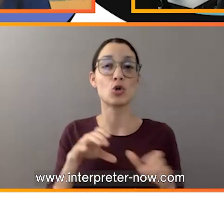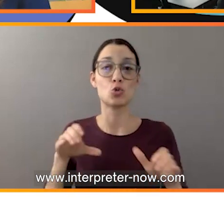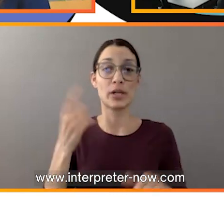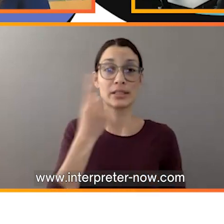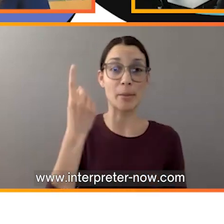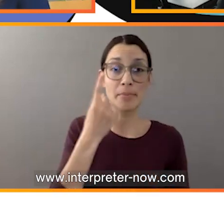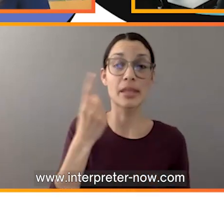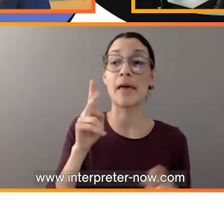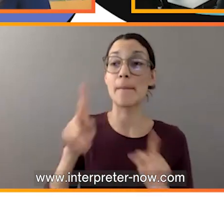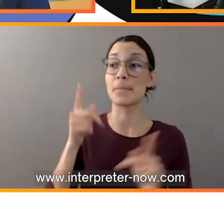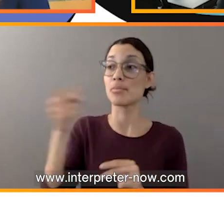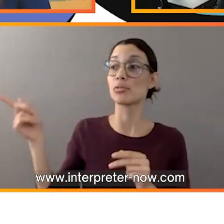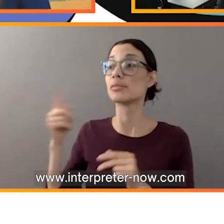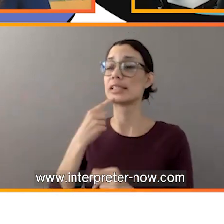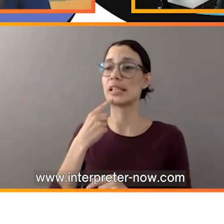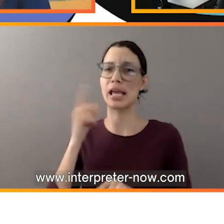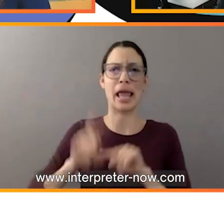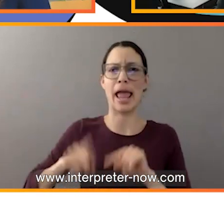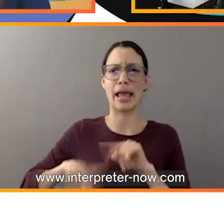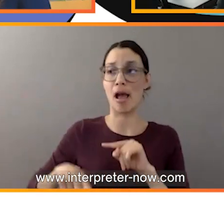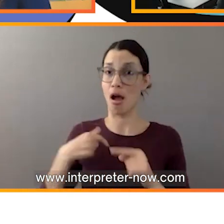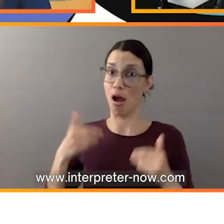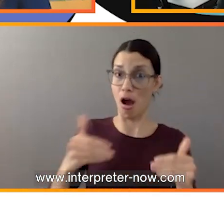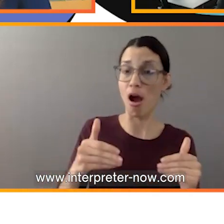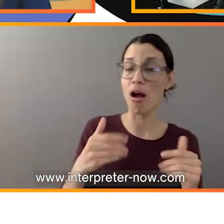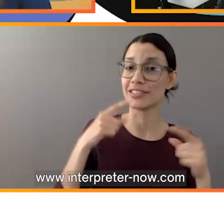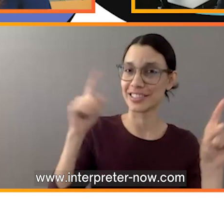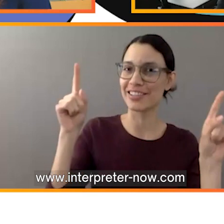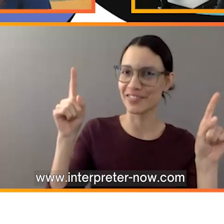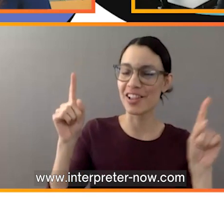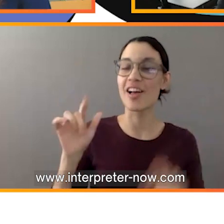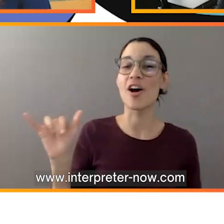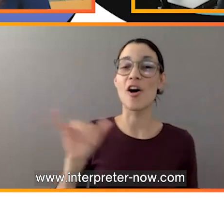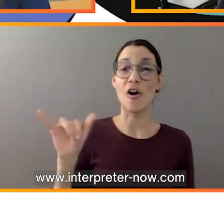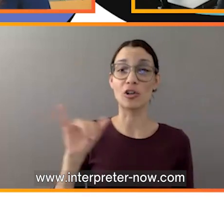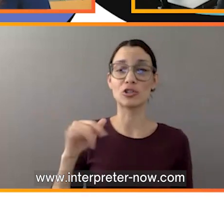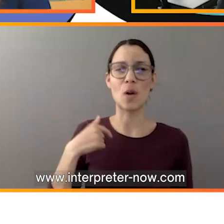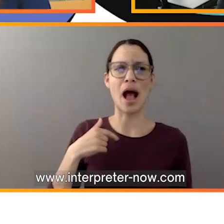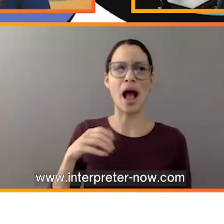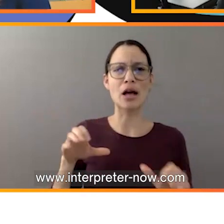couldn't be done, and doing it dramatically different than how it was done before.